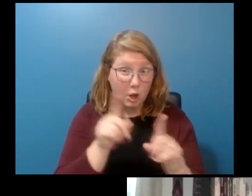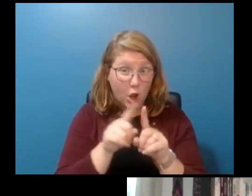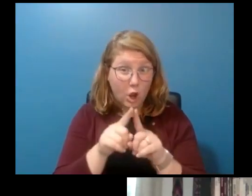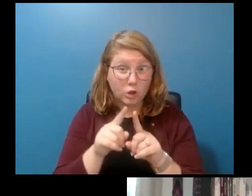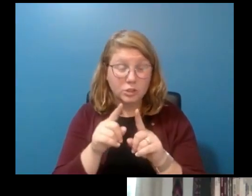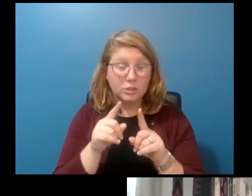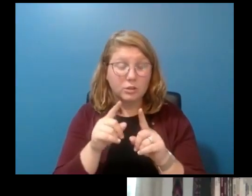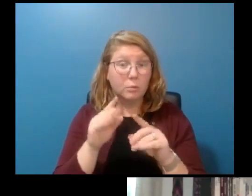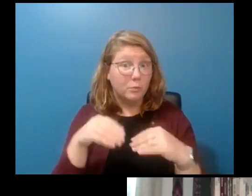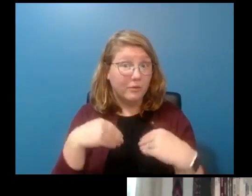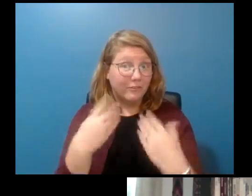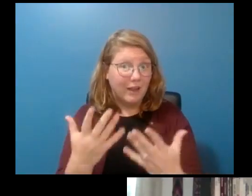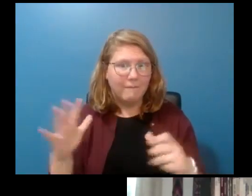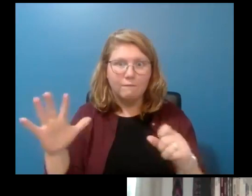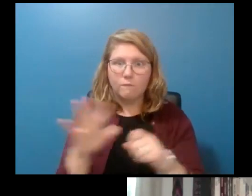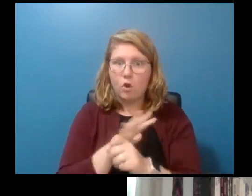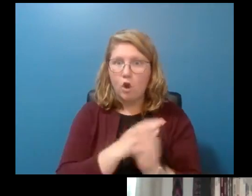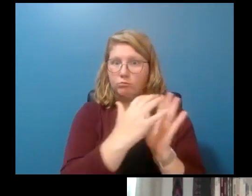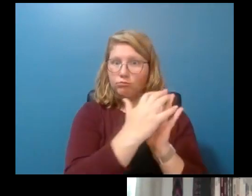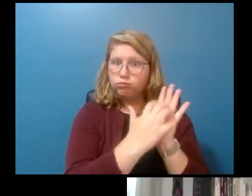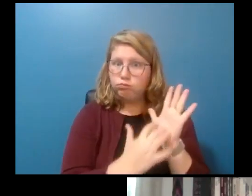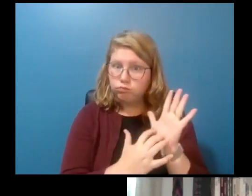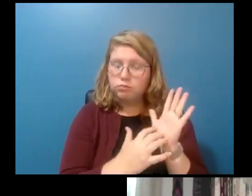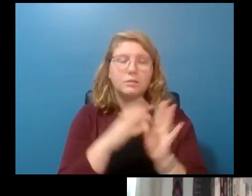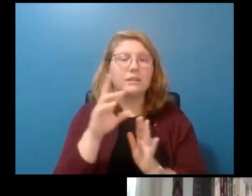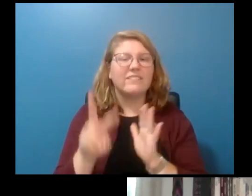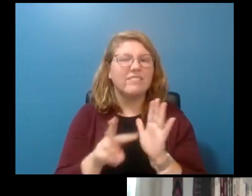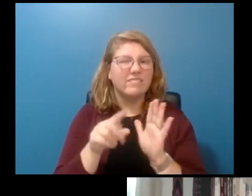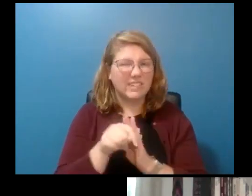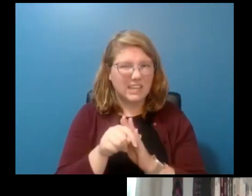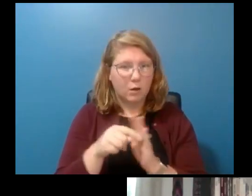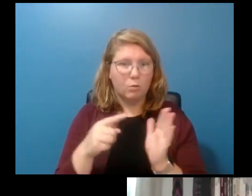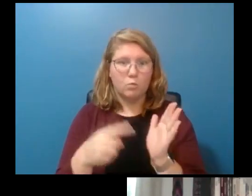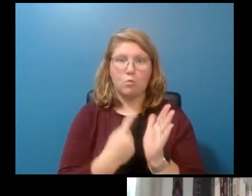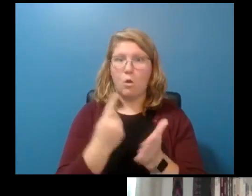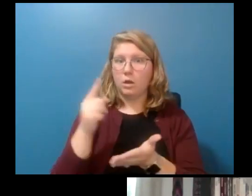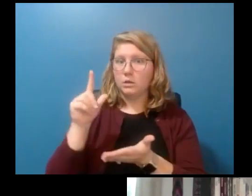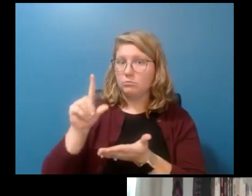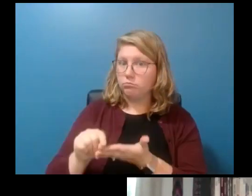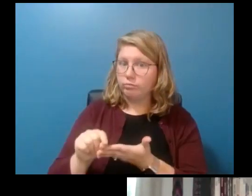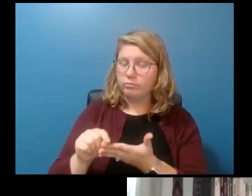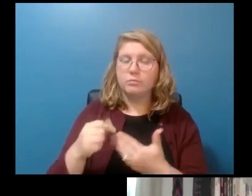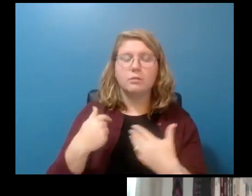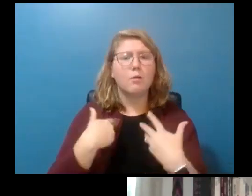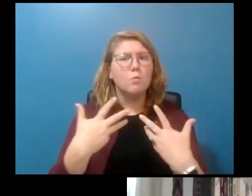And a reminder again, if you do need closed closed captioning please turn them on in the